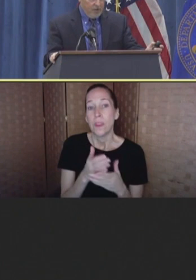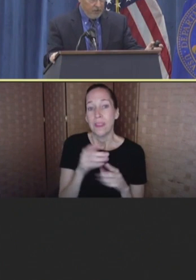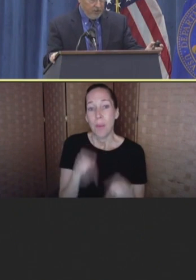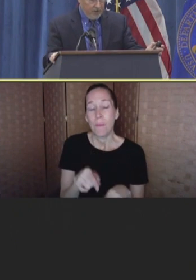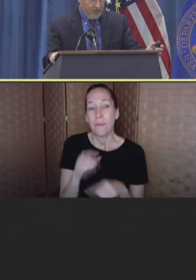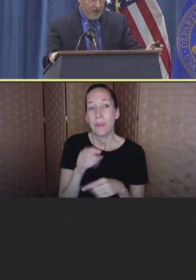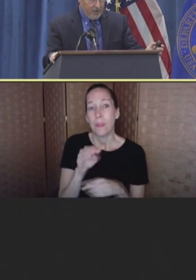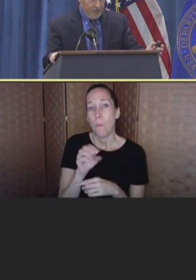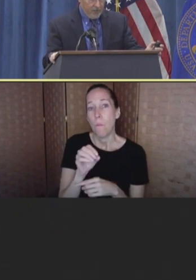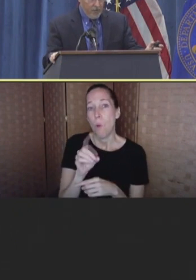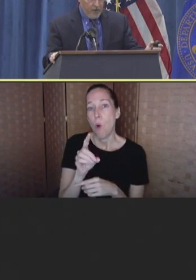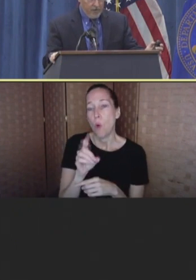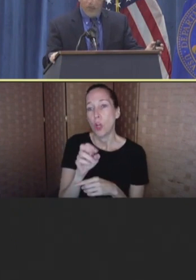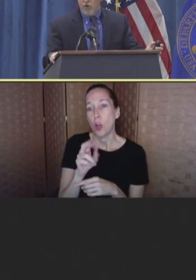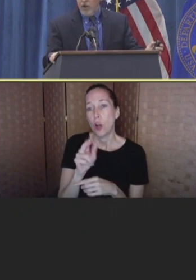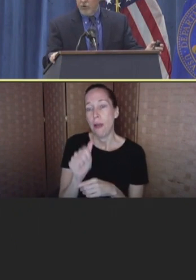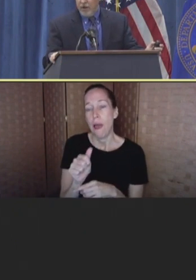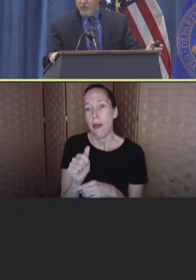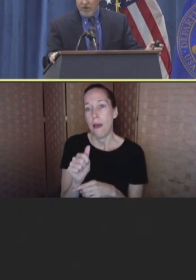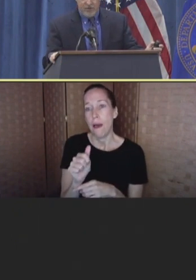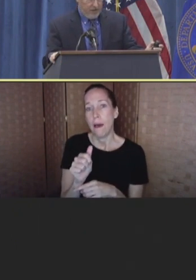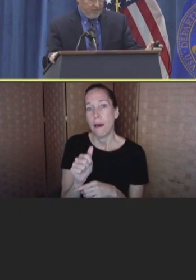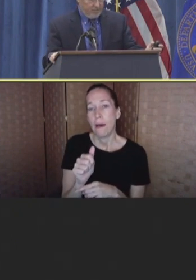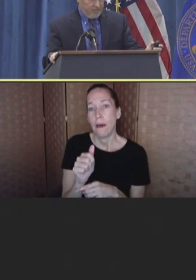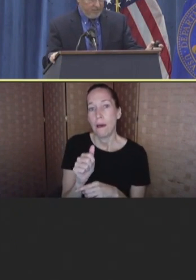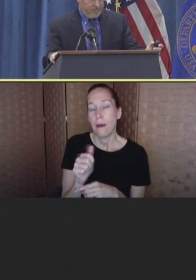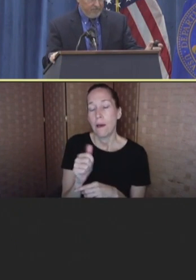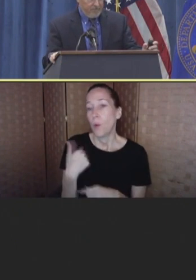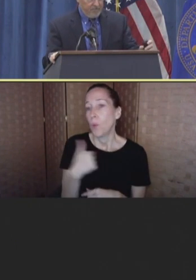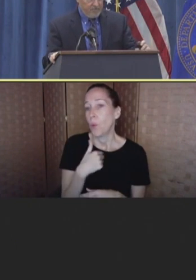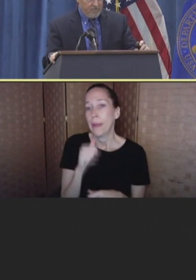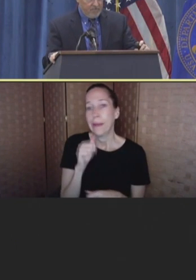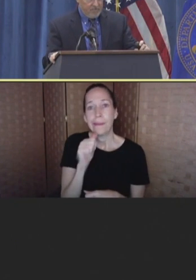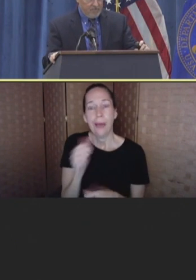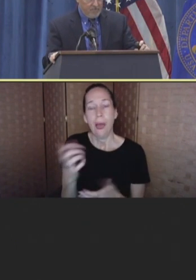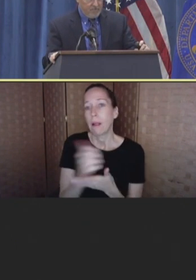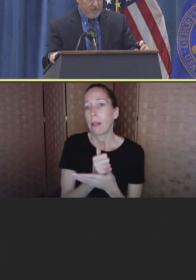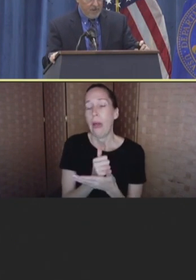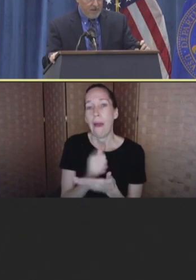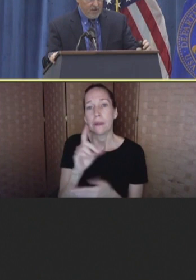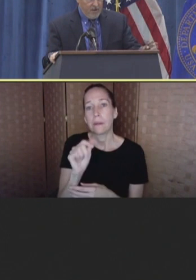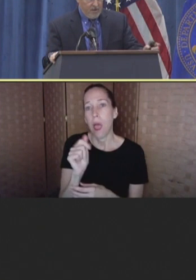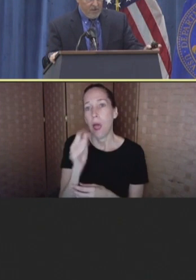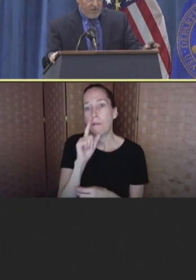We don't have data before -- or under age 18.